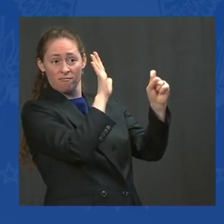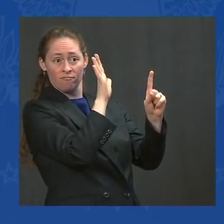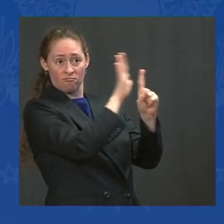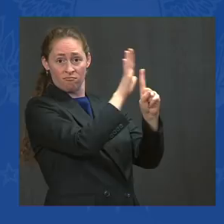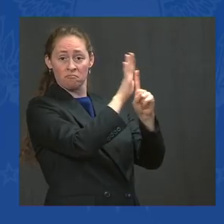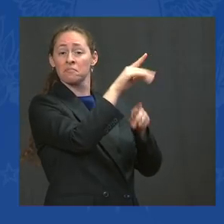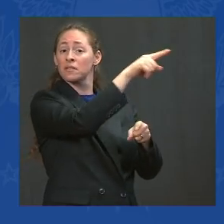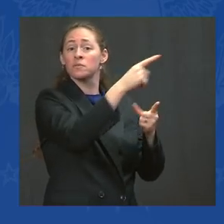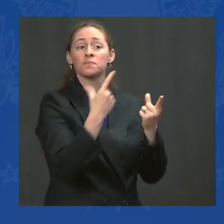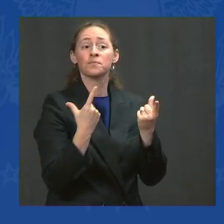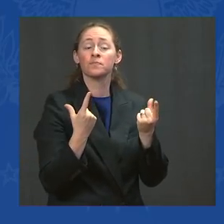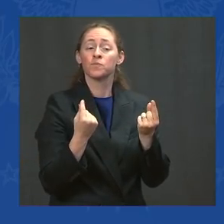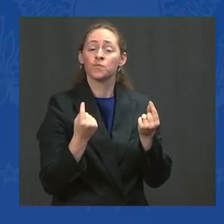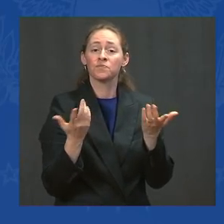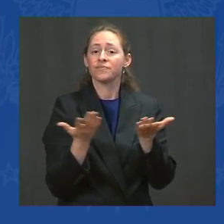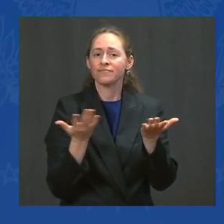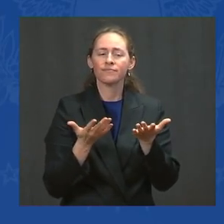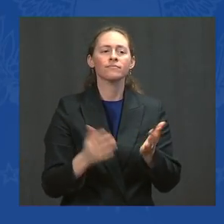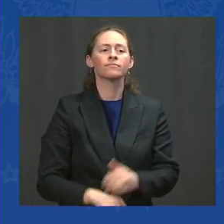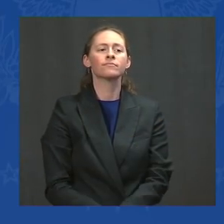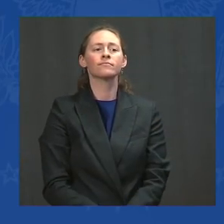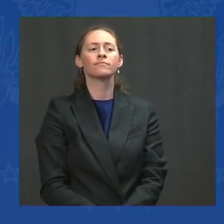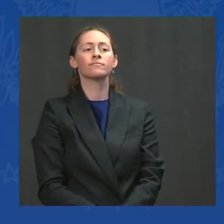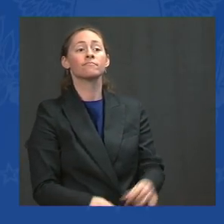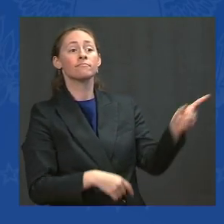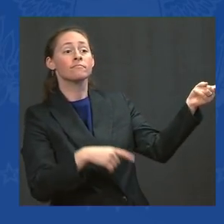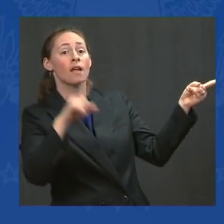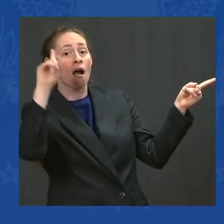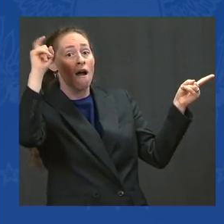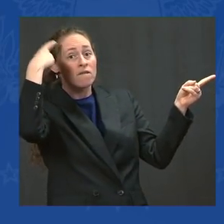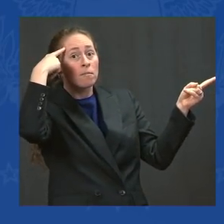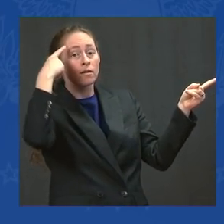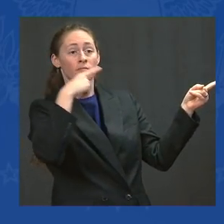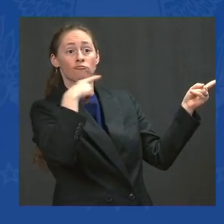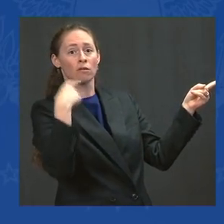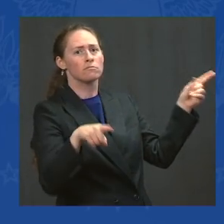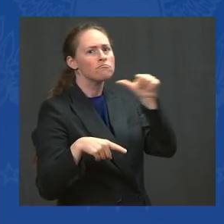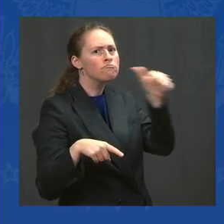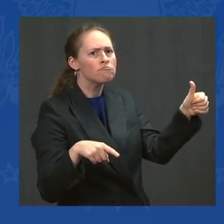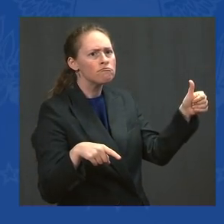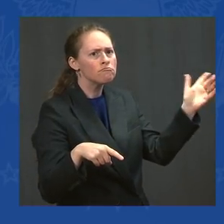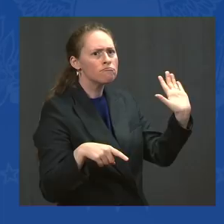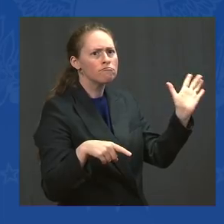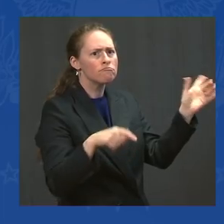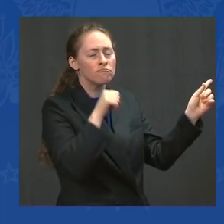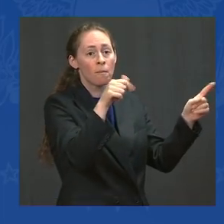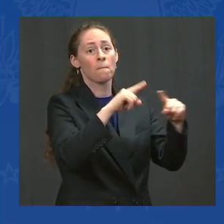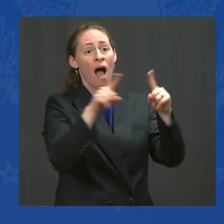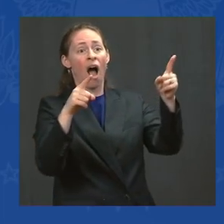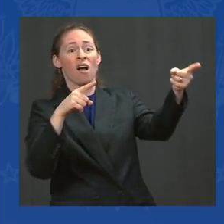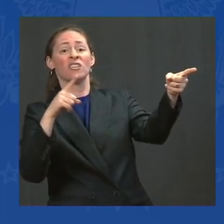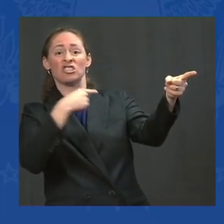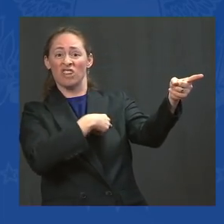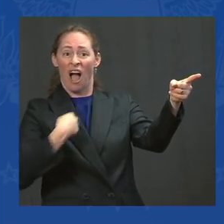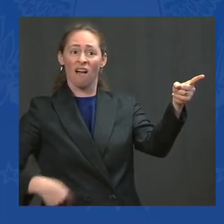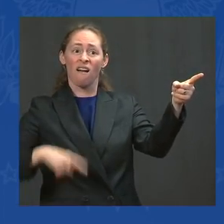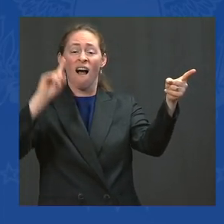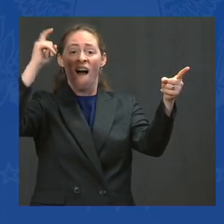is not doing this themselves, but are protecting those who are doing it and maybe even accommodating them being able to do it. That may be the difference.